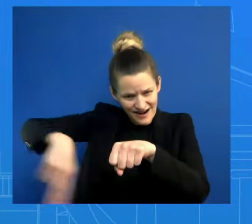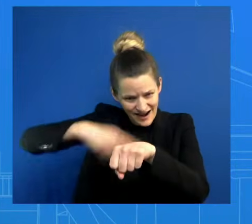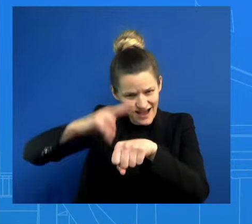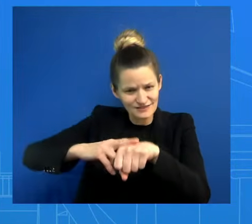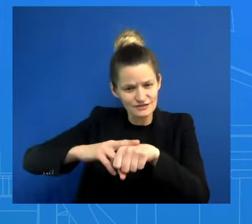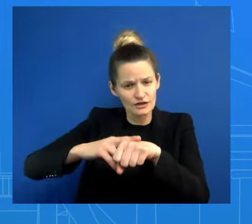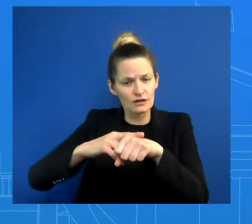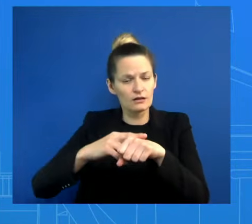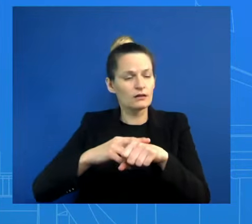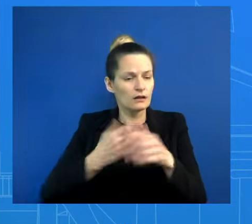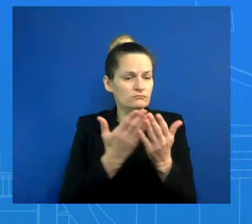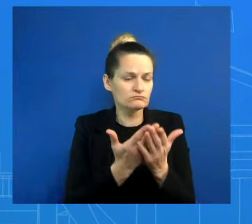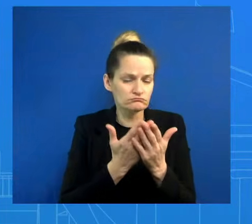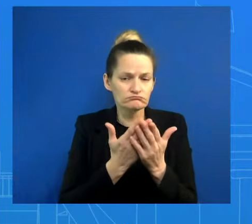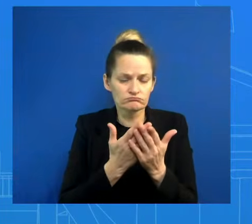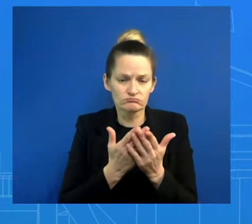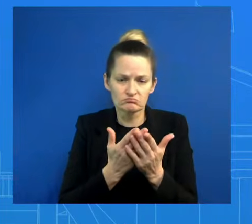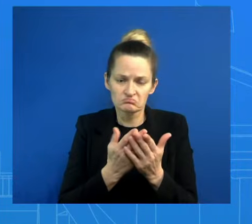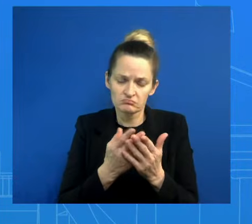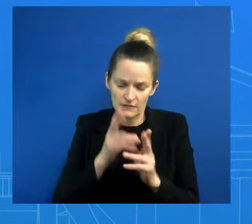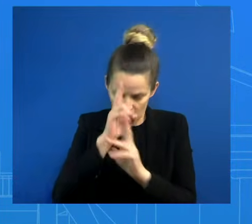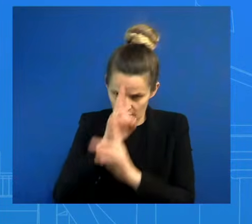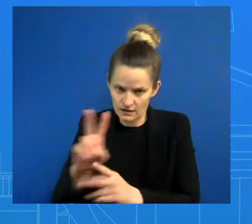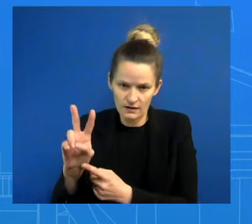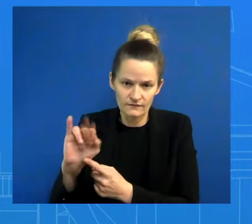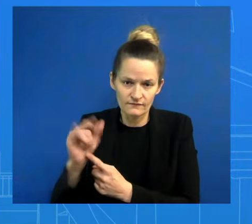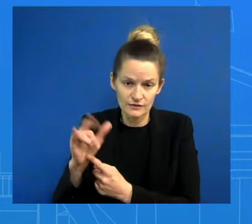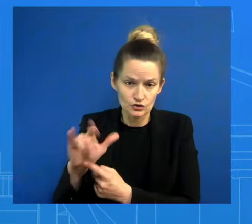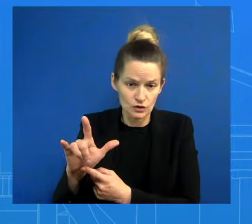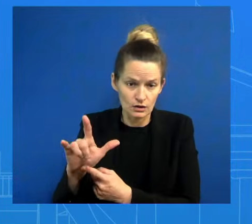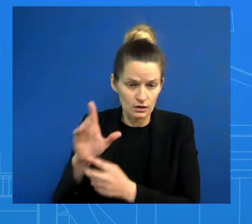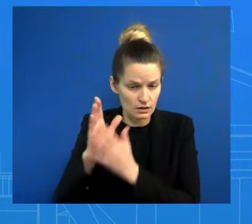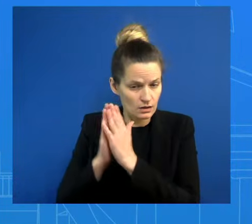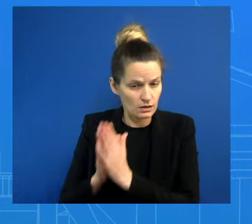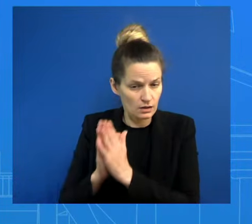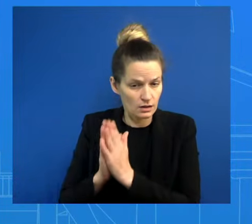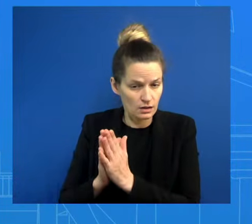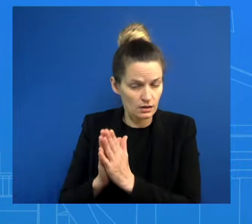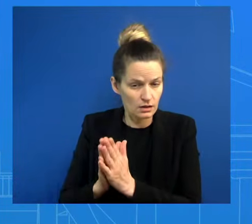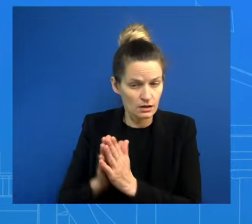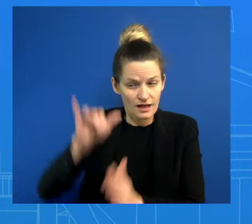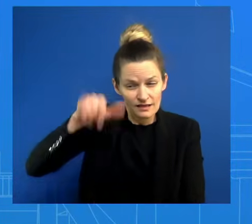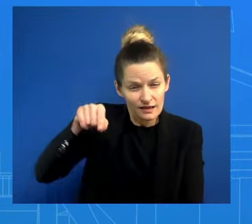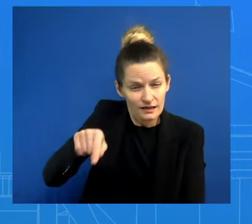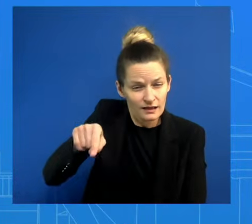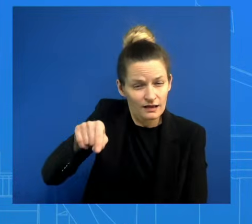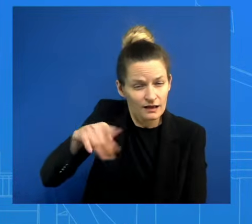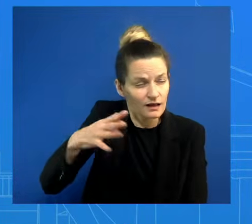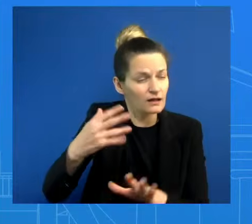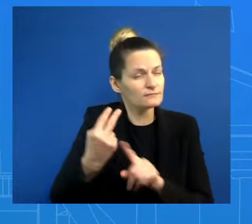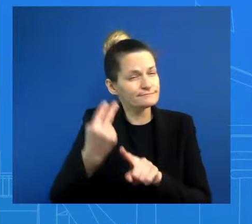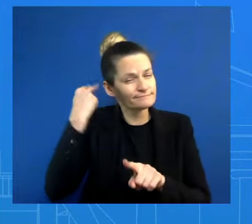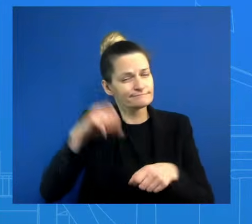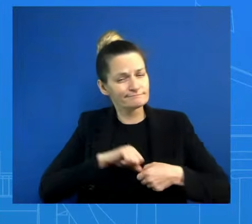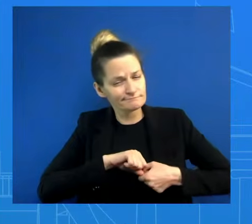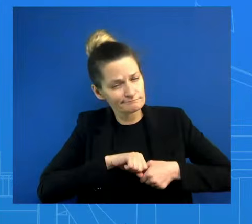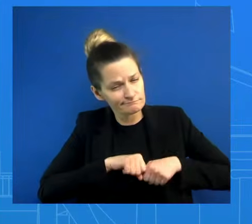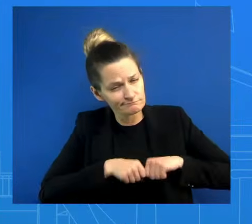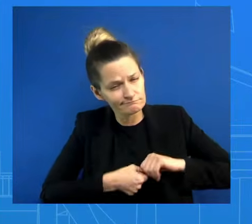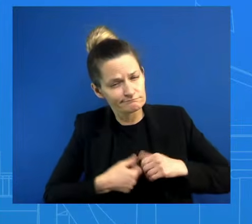The vigil was a service of mourning and loving remembrance for all who have fallen victim to the ongoing epidemic of gun violence in America.